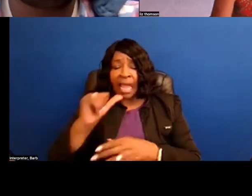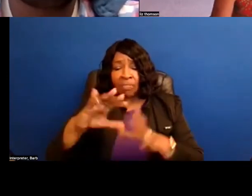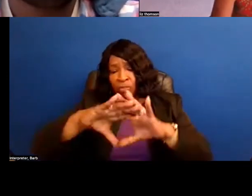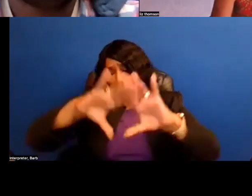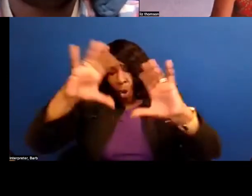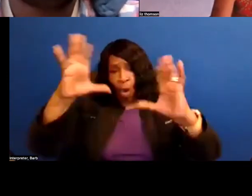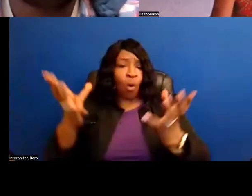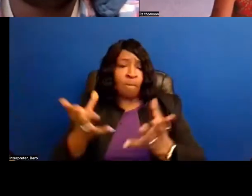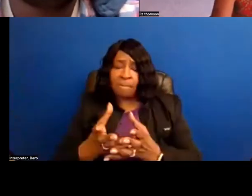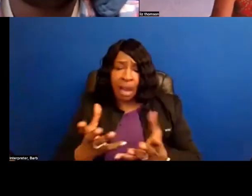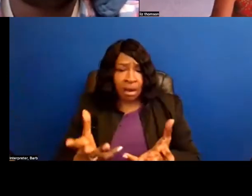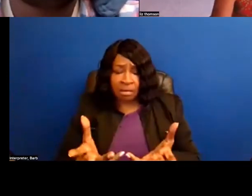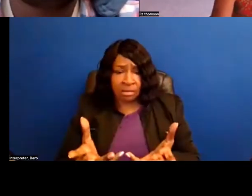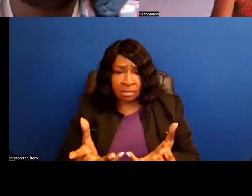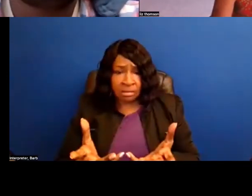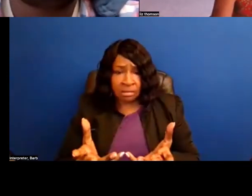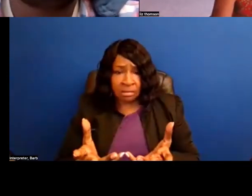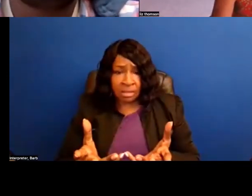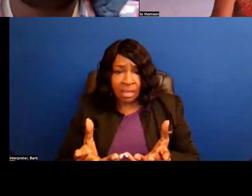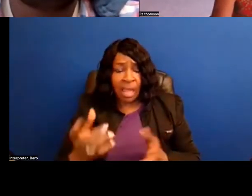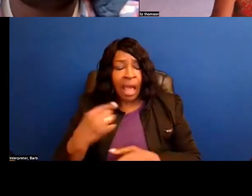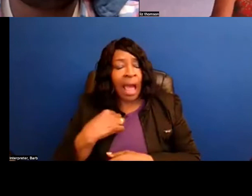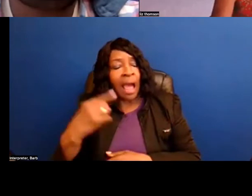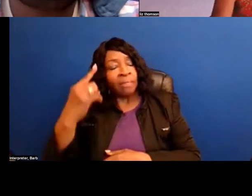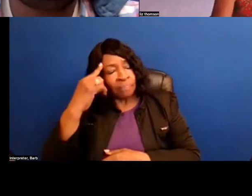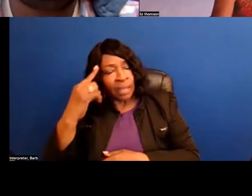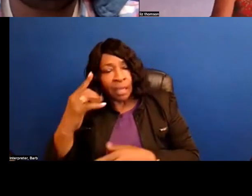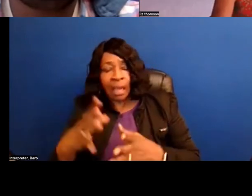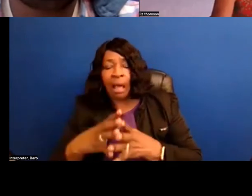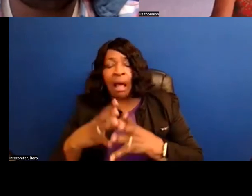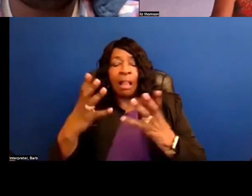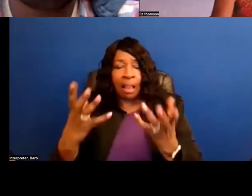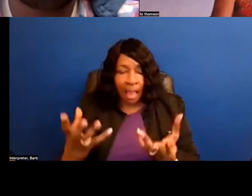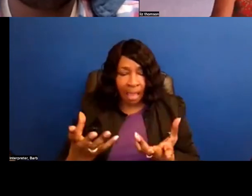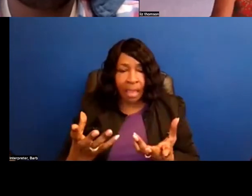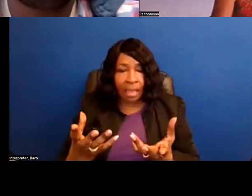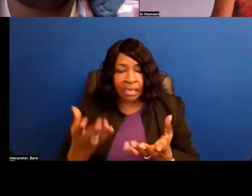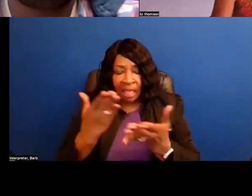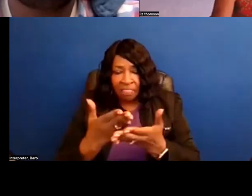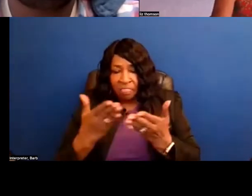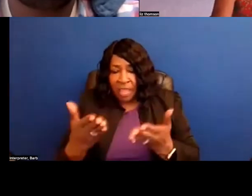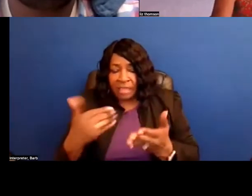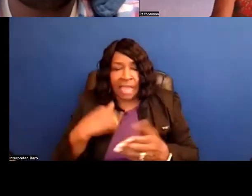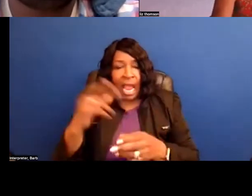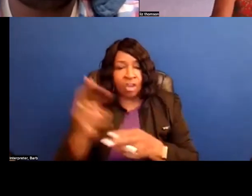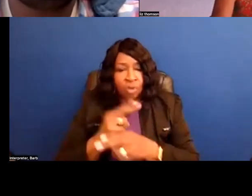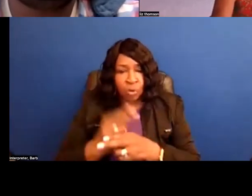And so I think a lot of things that I use were to reinforce